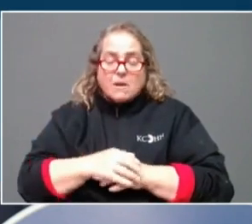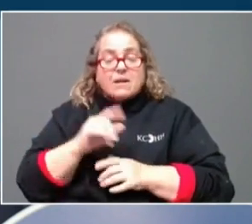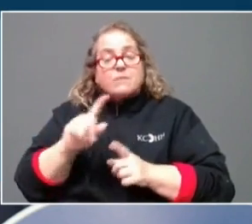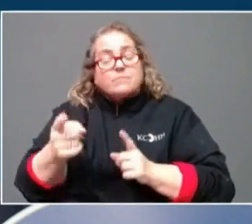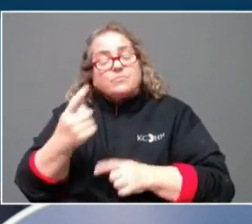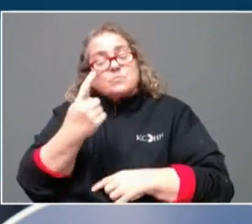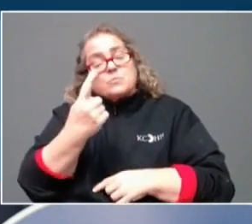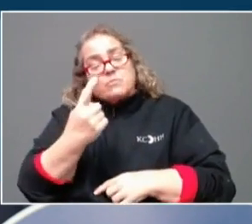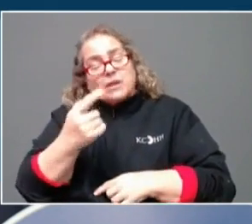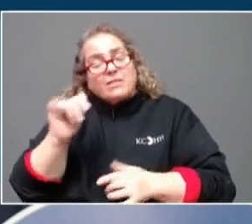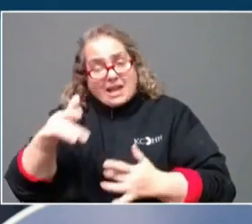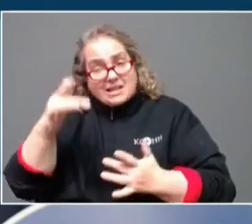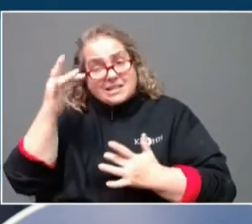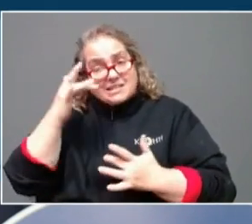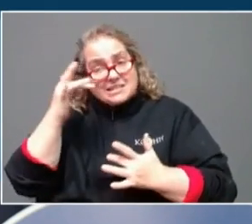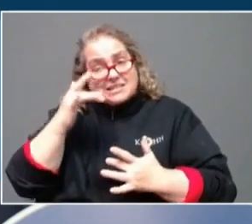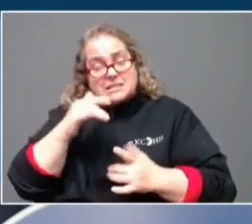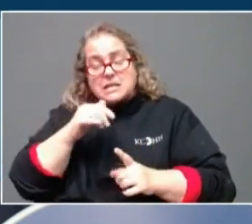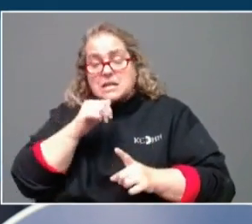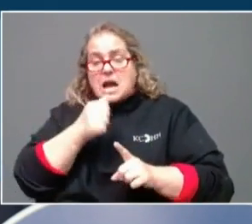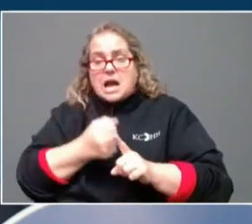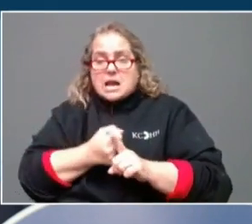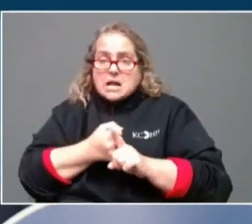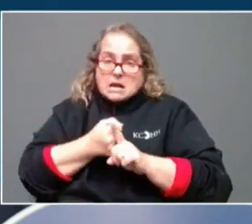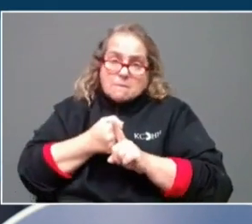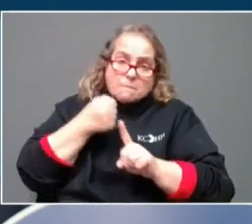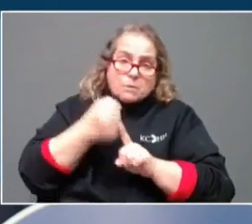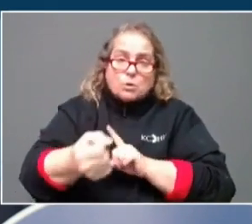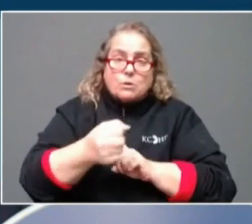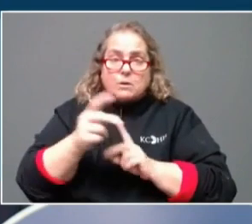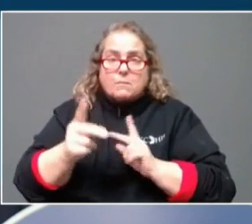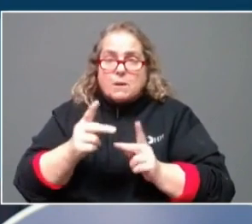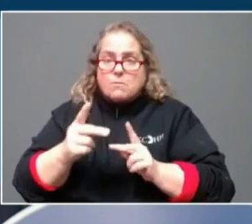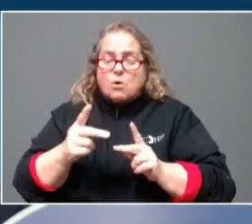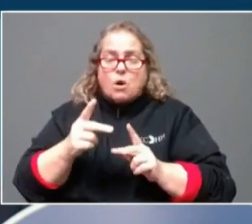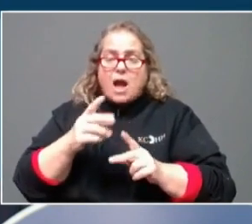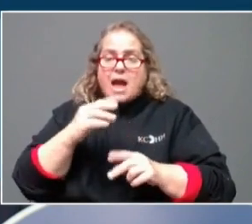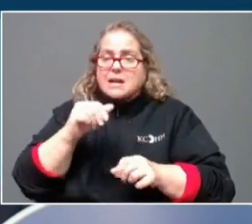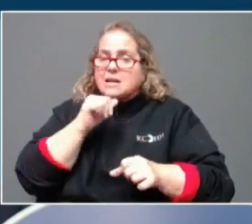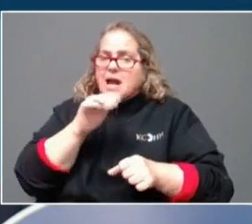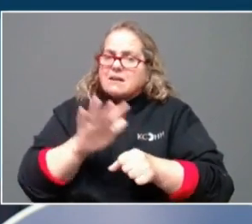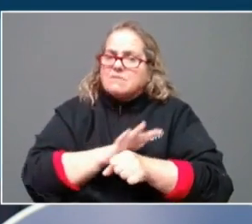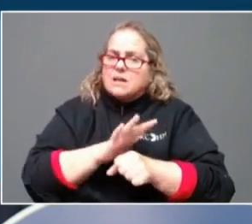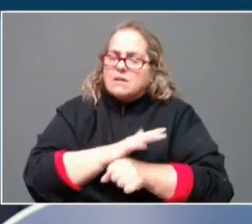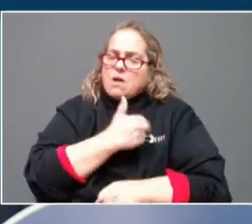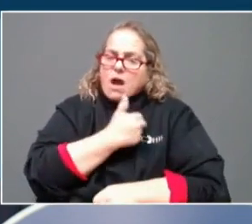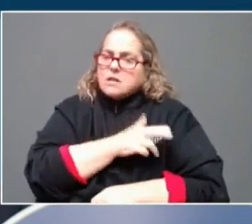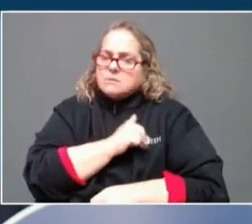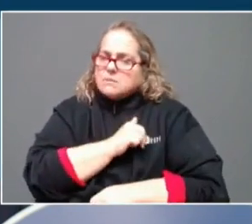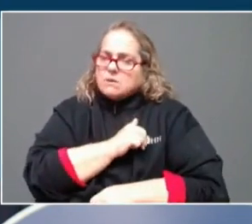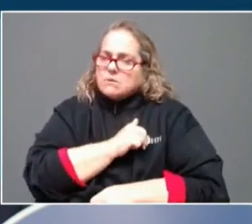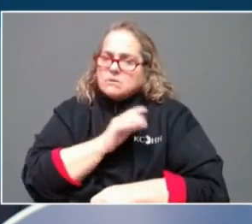hitting people quite as hard and it's not filling the hospital's proportionally to the same extent. But I'm going to talk about that in just a